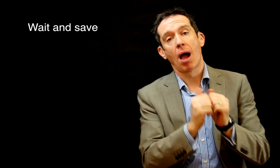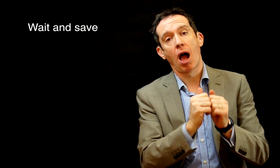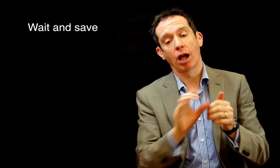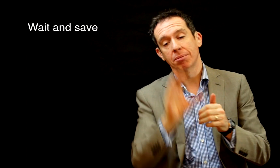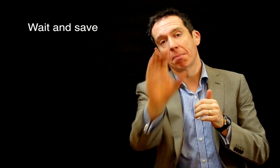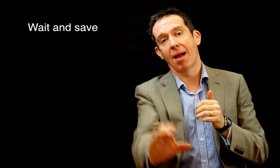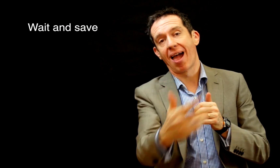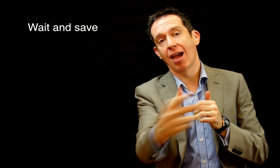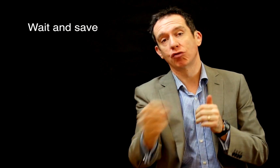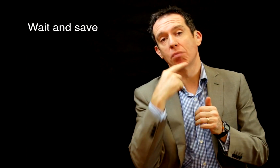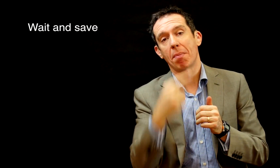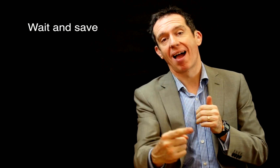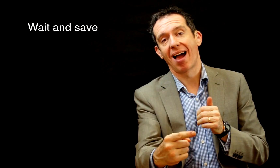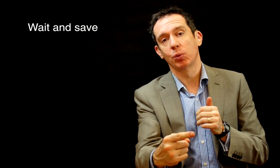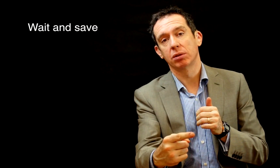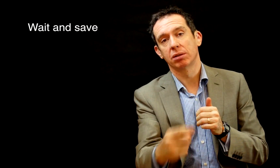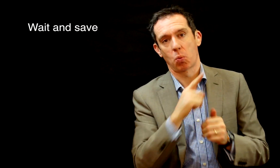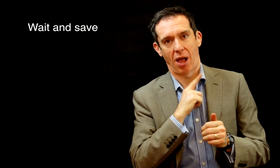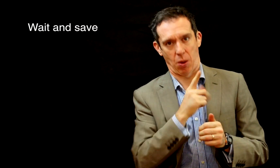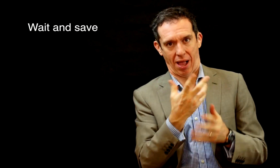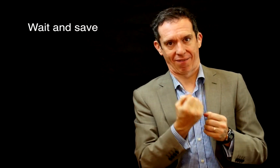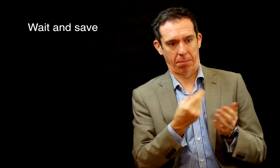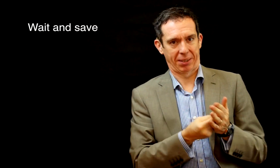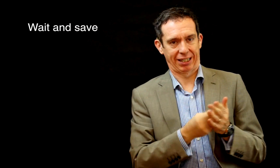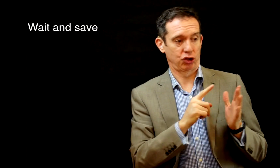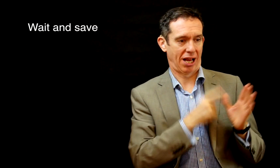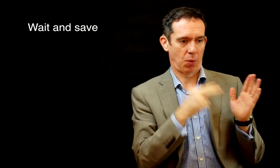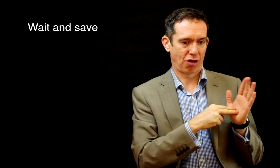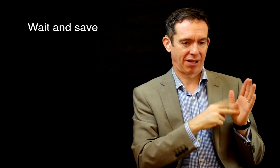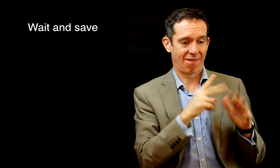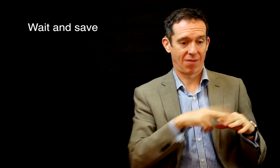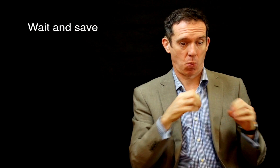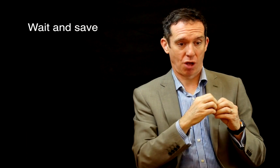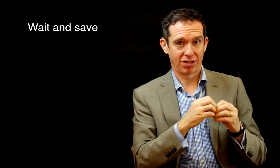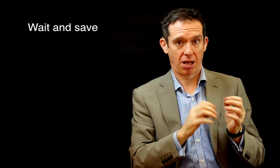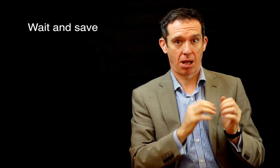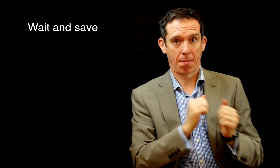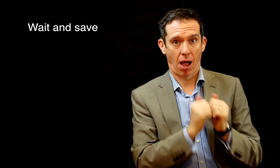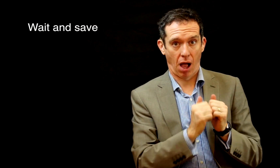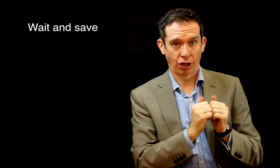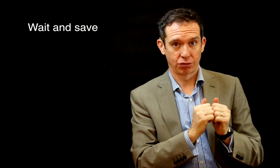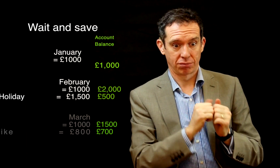…until the end of March and pay £800 then. This is because you will have money saved from January, February and March